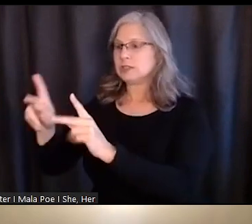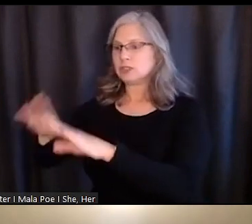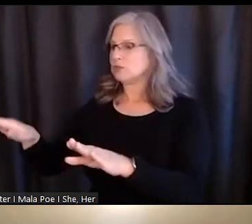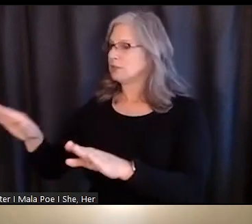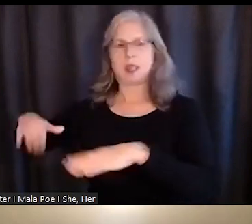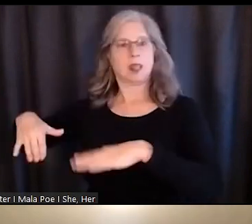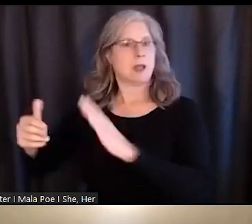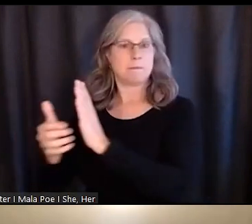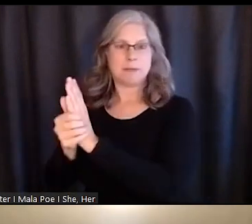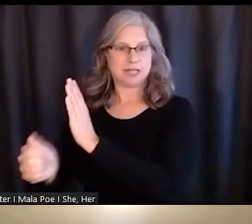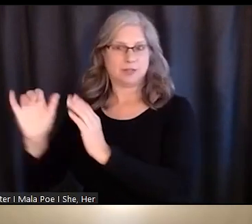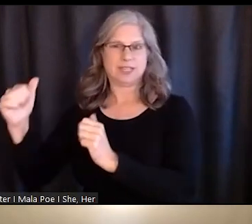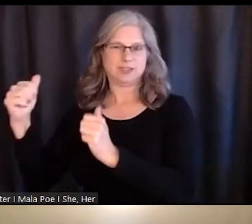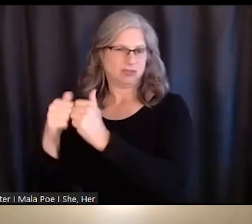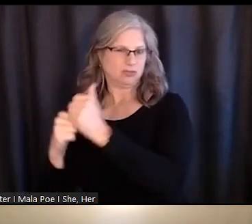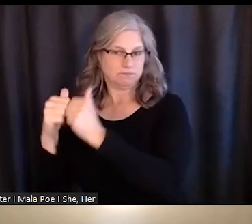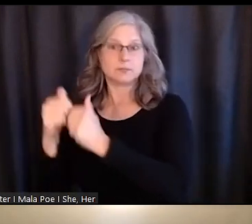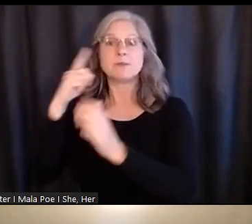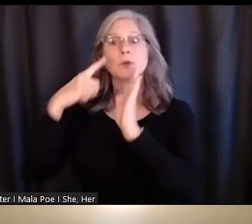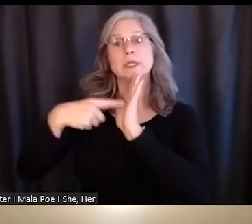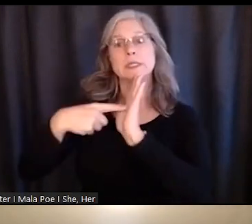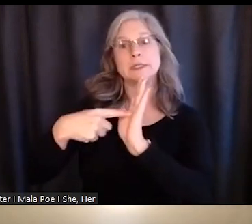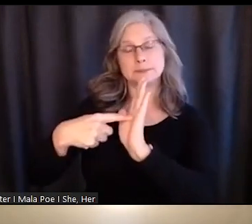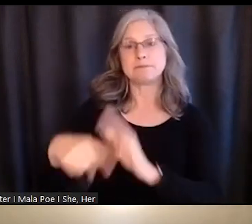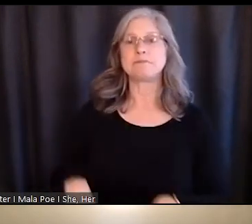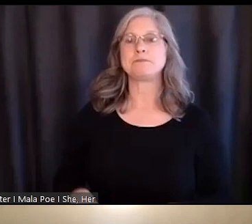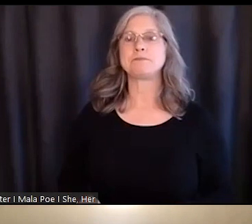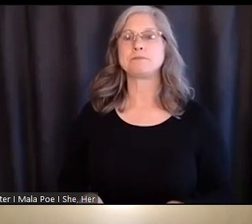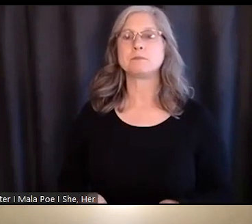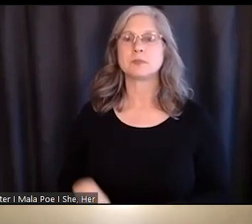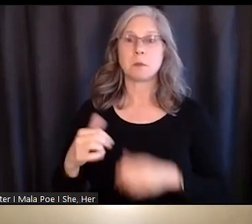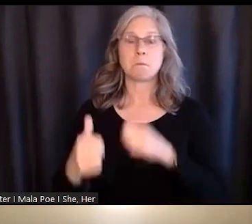So if we see here, for instance, for the most difficult structure for these children,